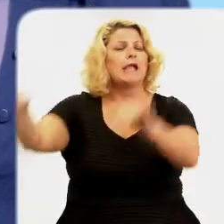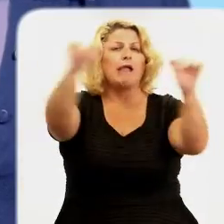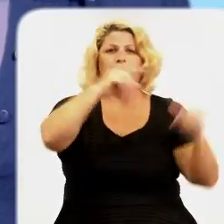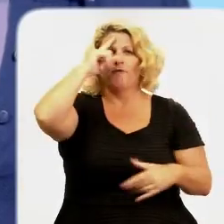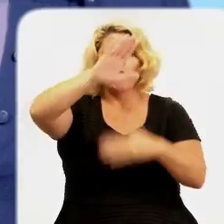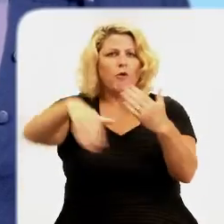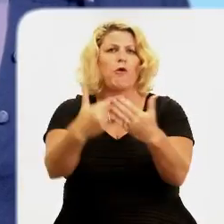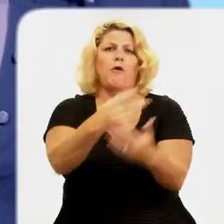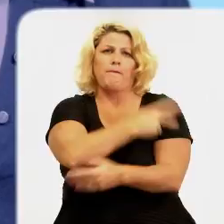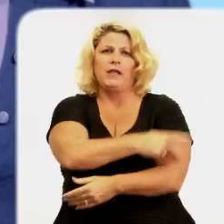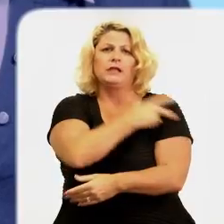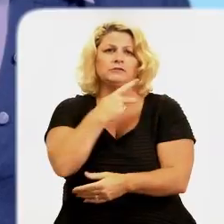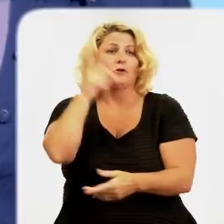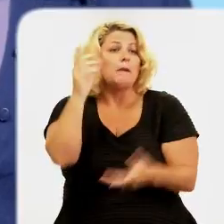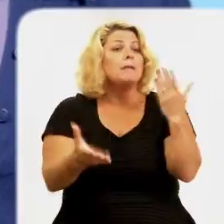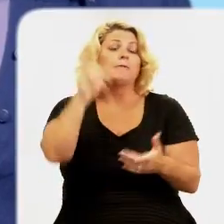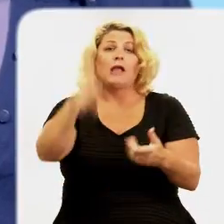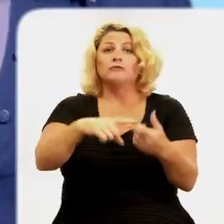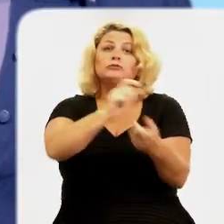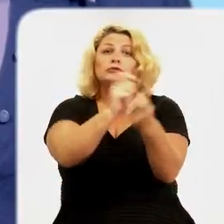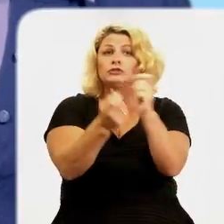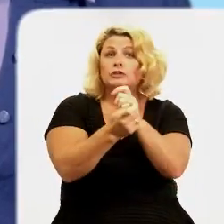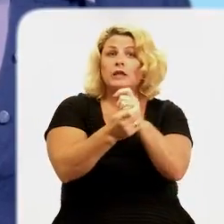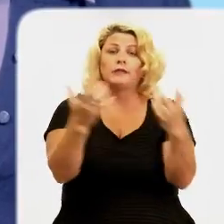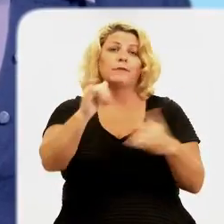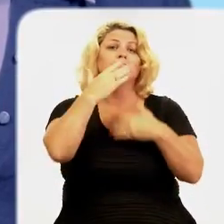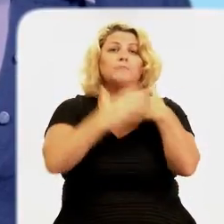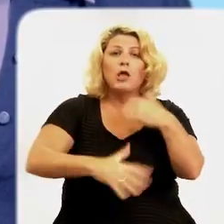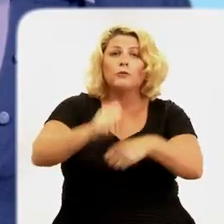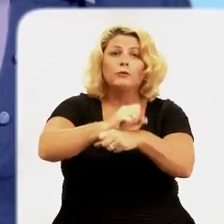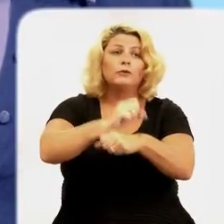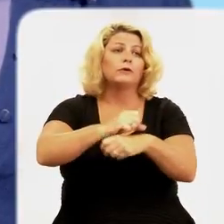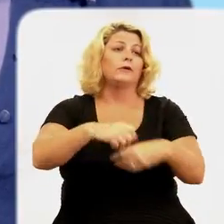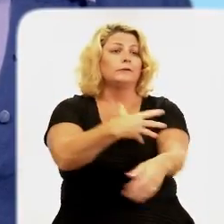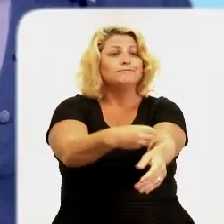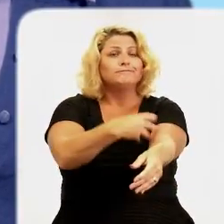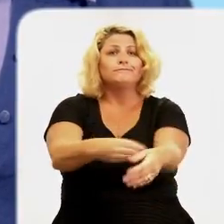Adjustments and accommodations may be needed for procedures such as blood work, X-rays,